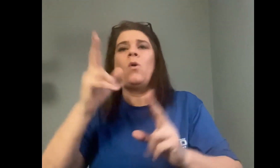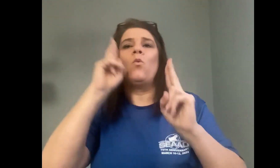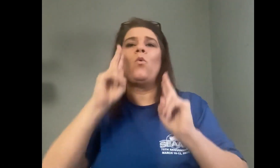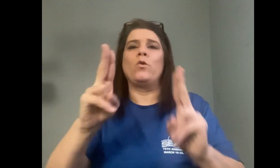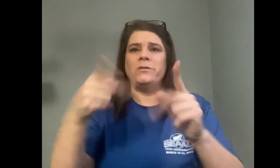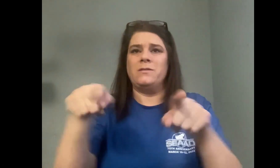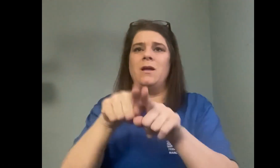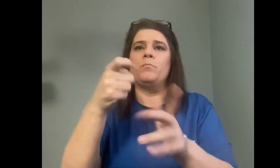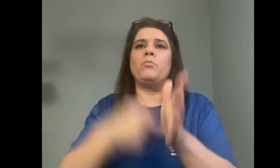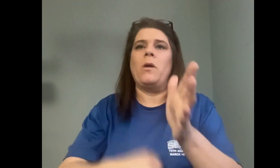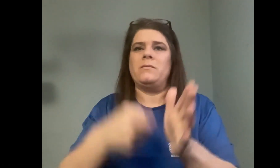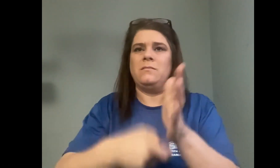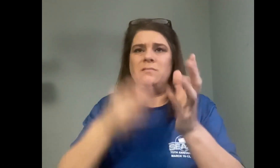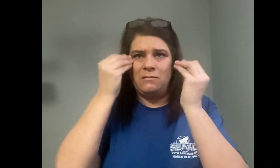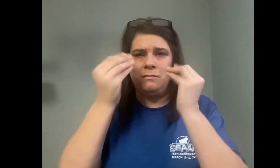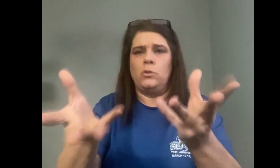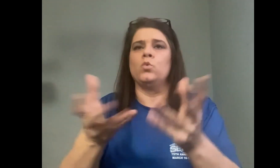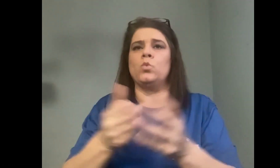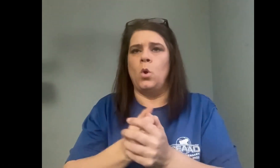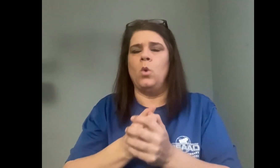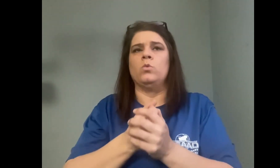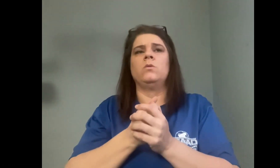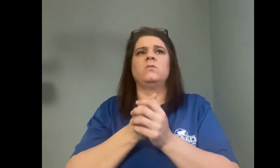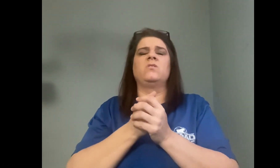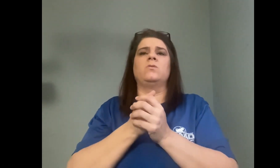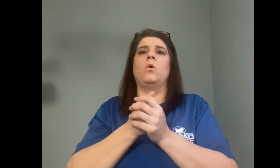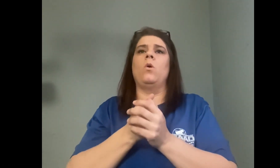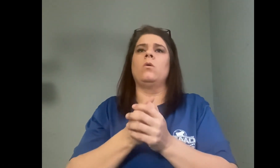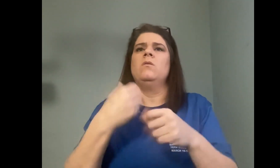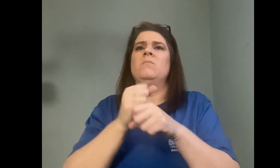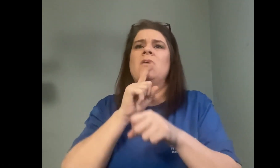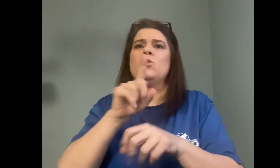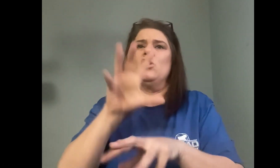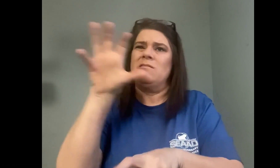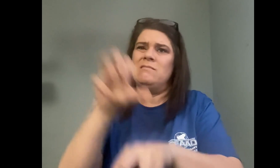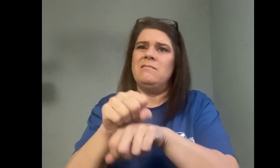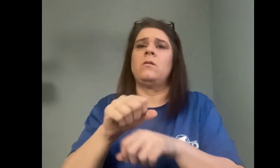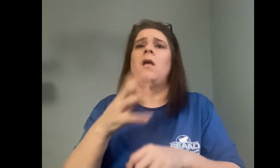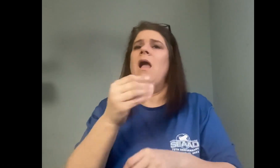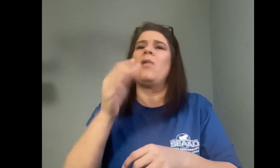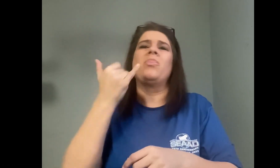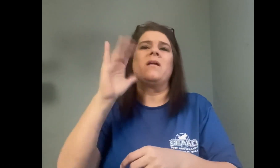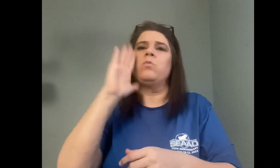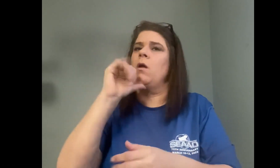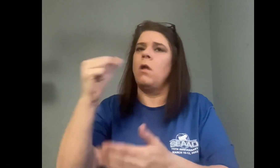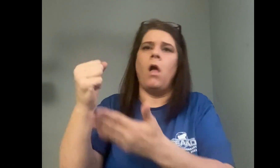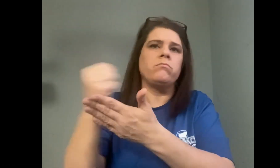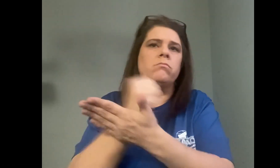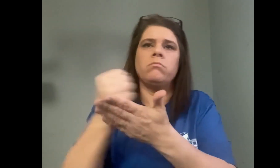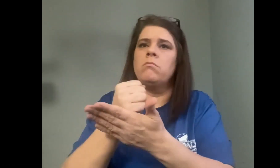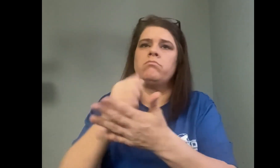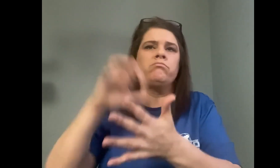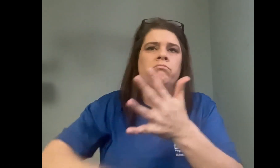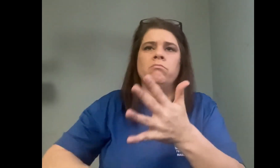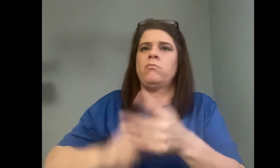It will be the same cost as well. So make sure you reserve the room. They won't charge your credit card.